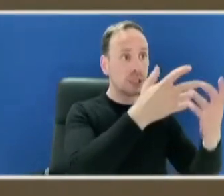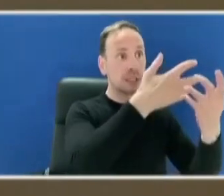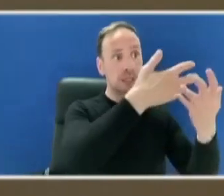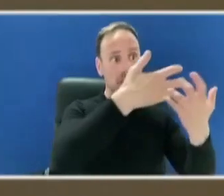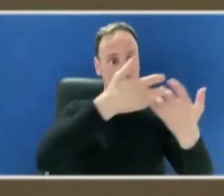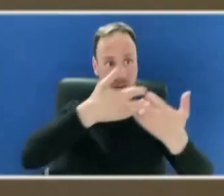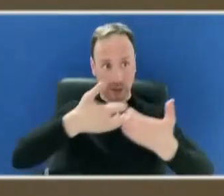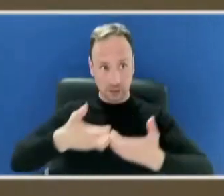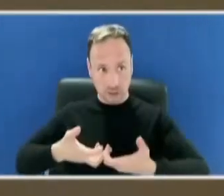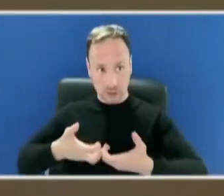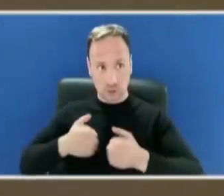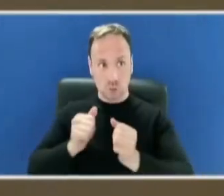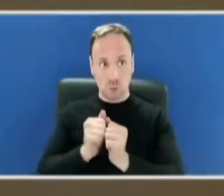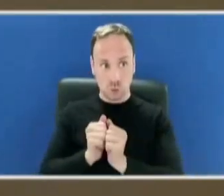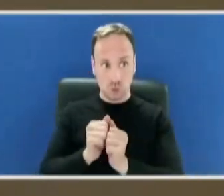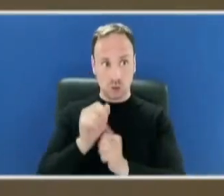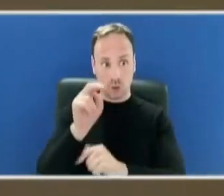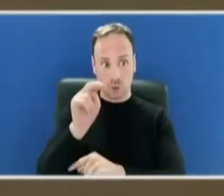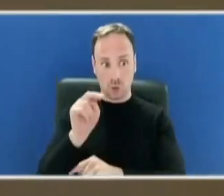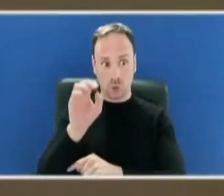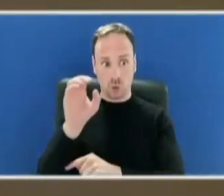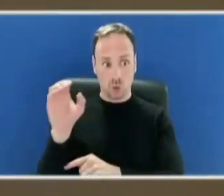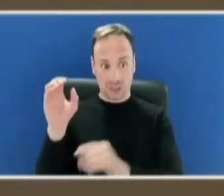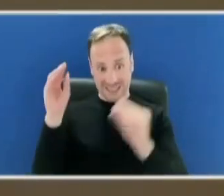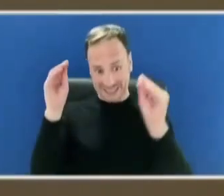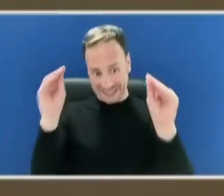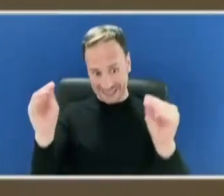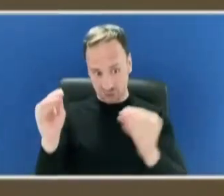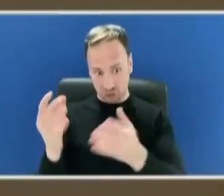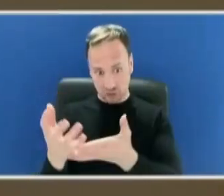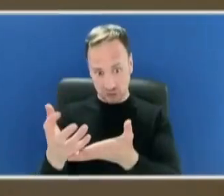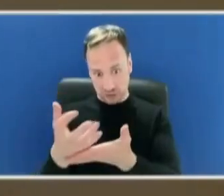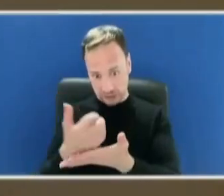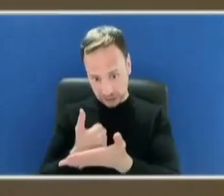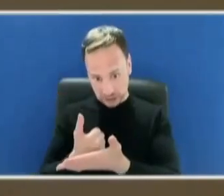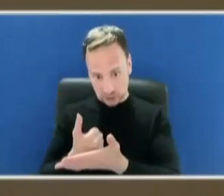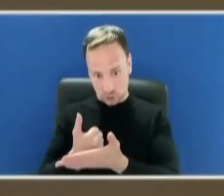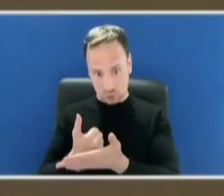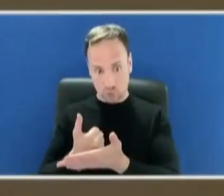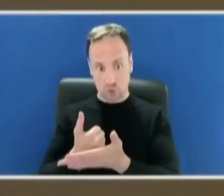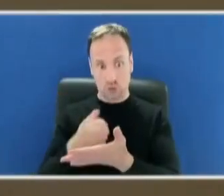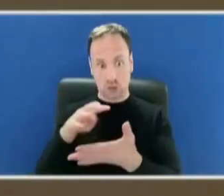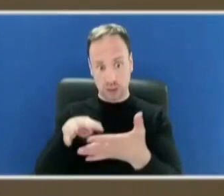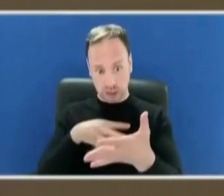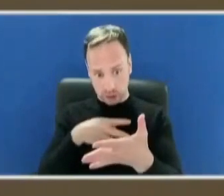teaching um salary schedule and earning credit on their license